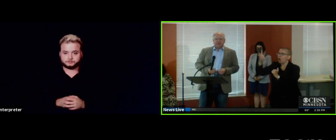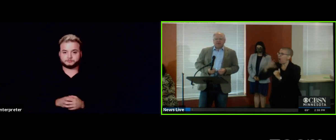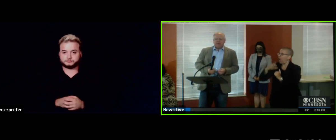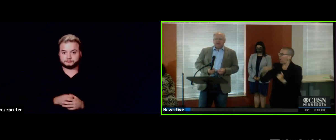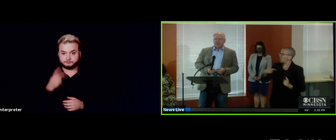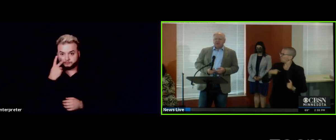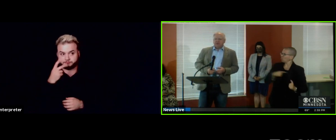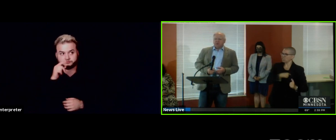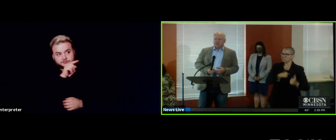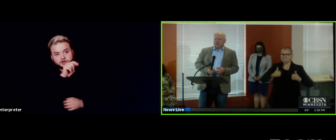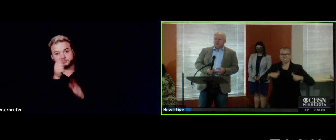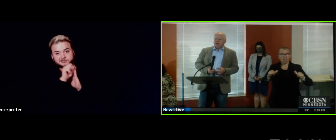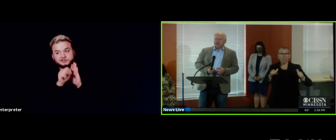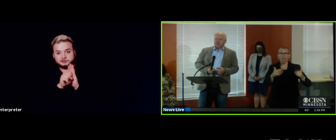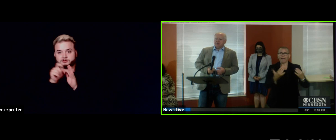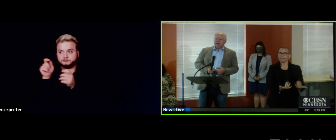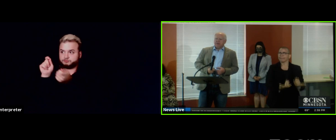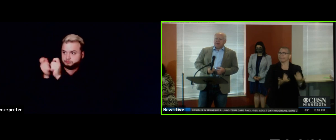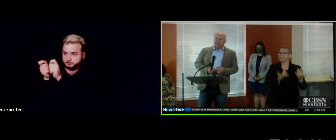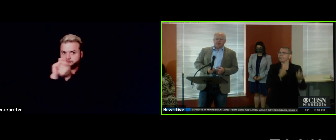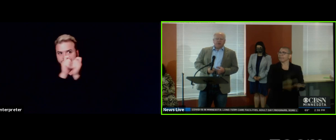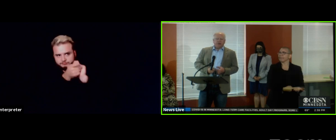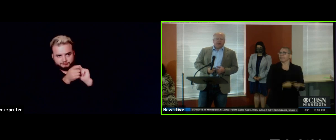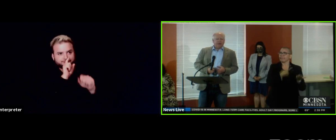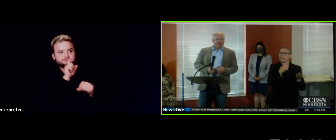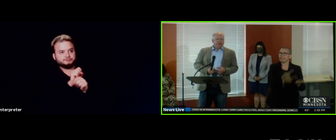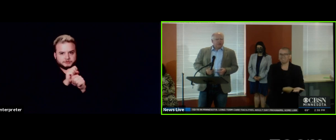the deeper issues that we still have a challenging time in Minnesota around race. We still have